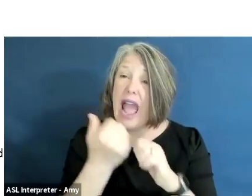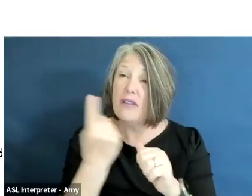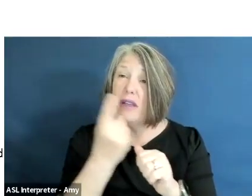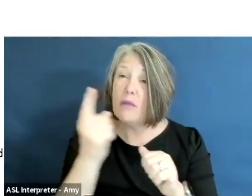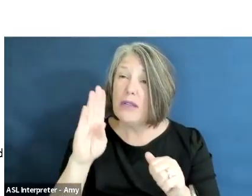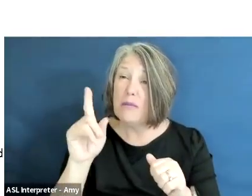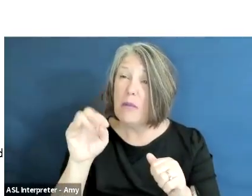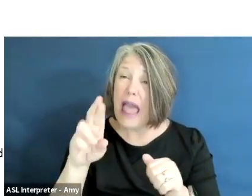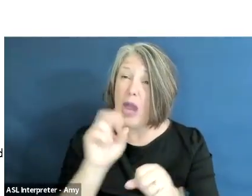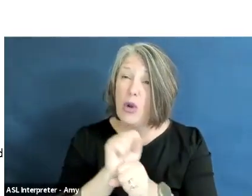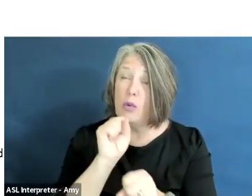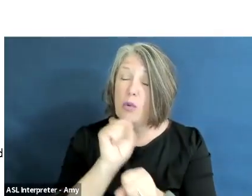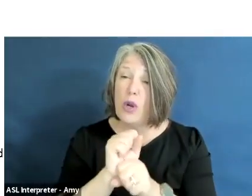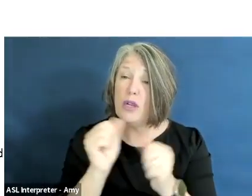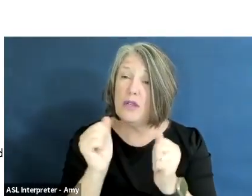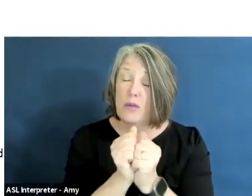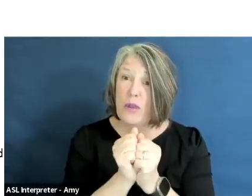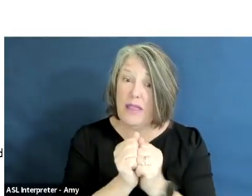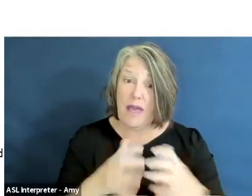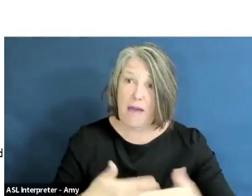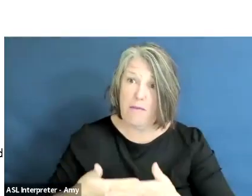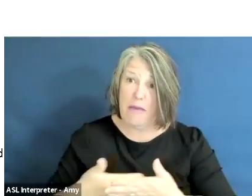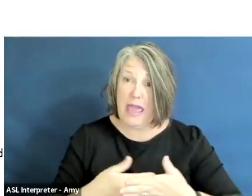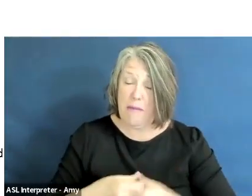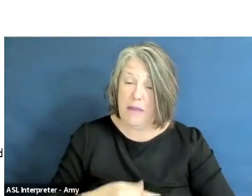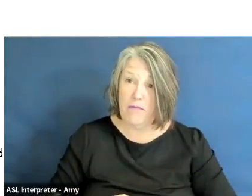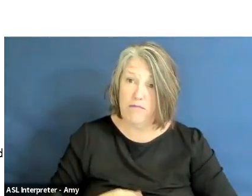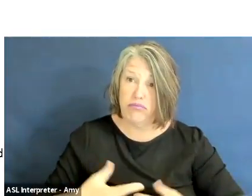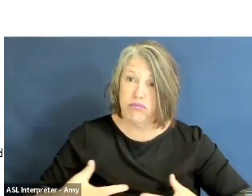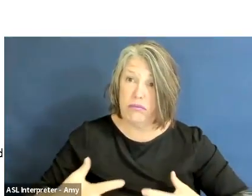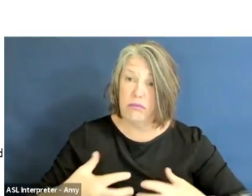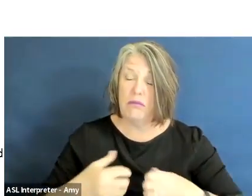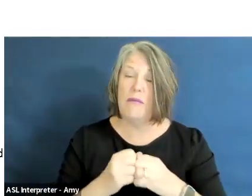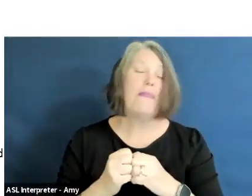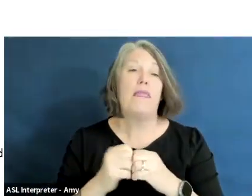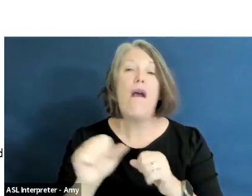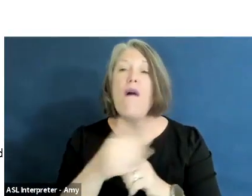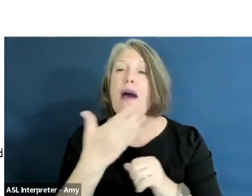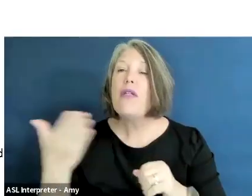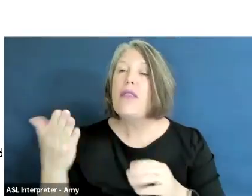work with a growing fetus during pregnancy. Other things that might be important